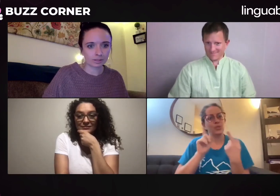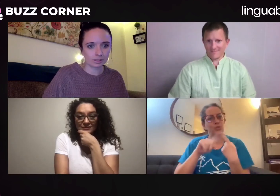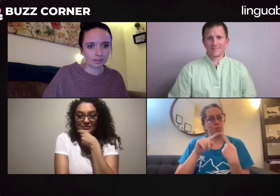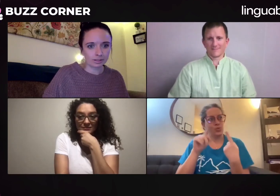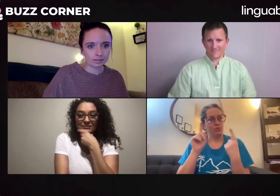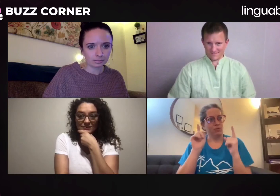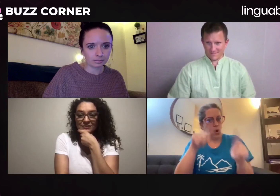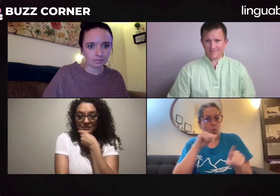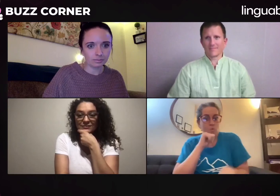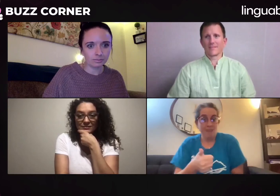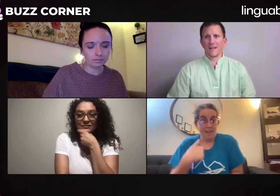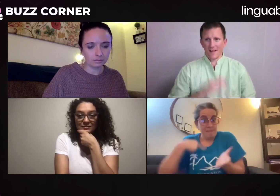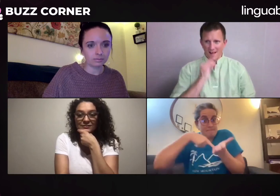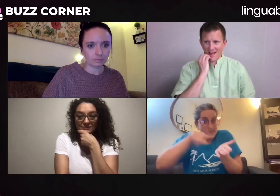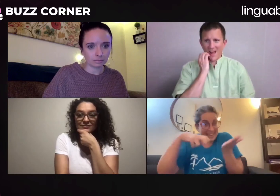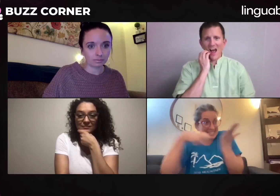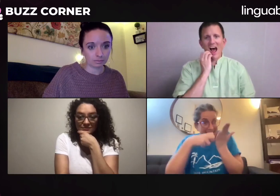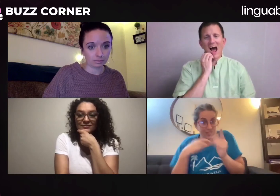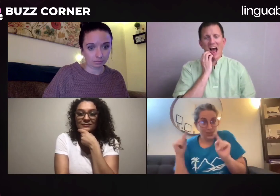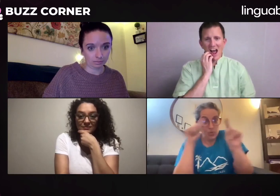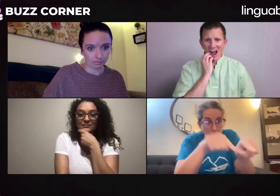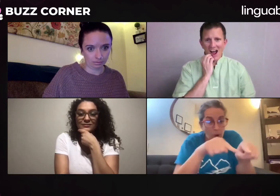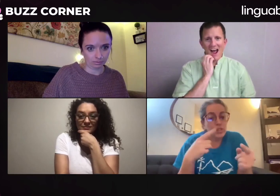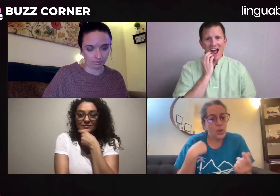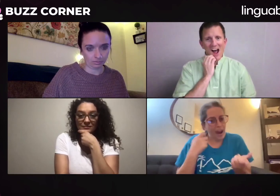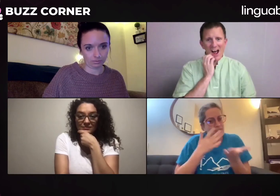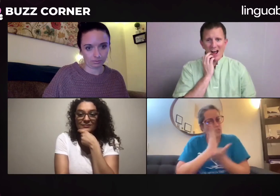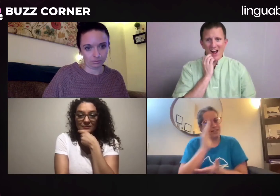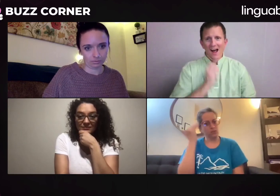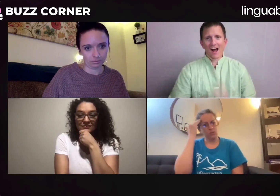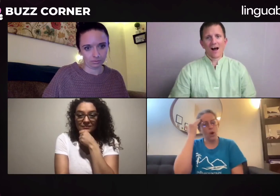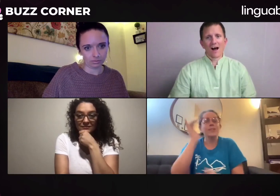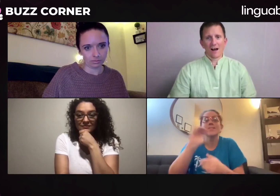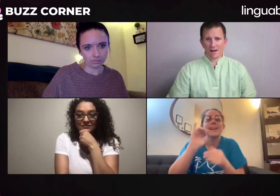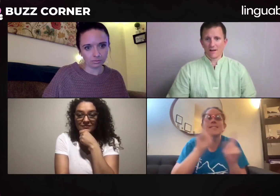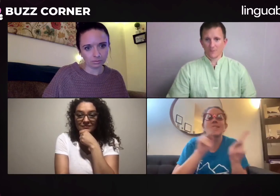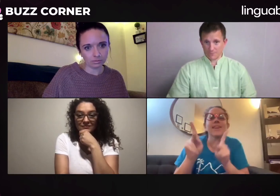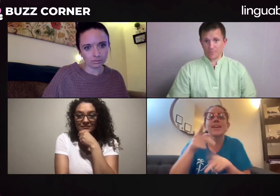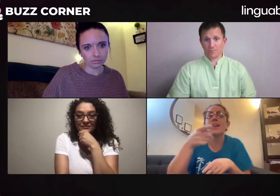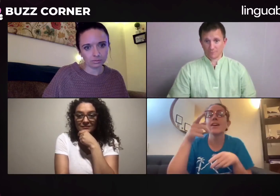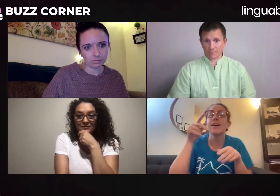and that within itself will empower me to know whether I want to go or not. Right? Whether I want to buy that ticket.